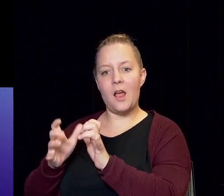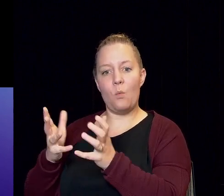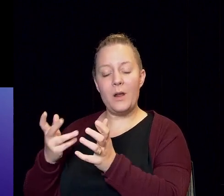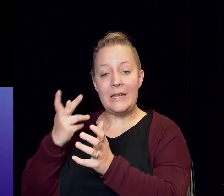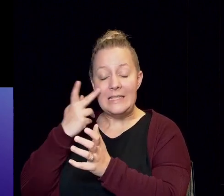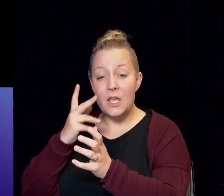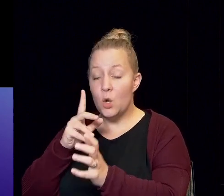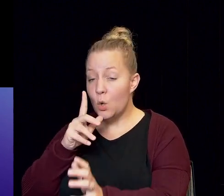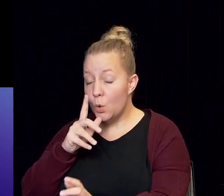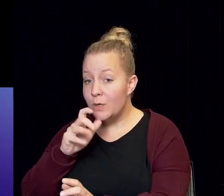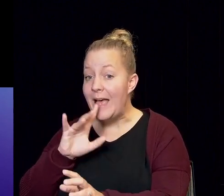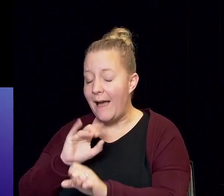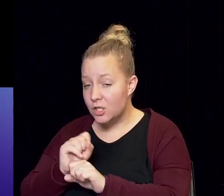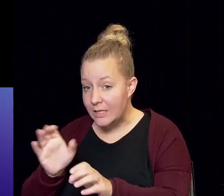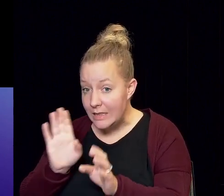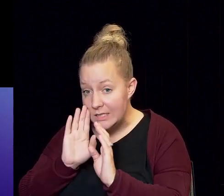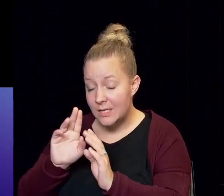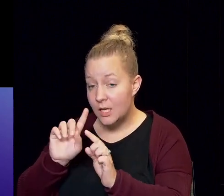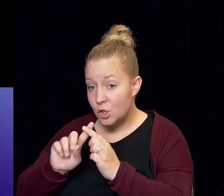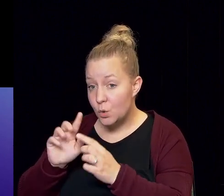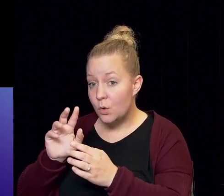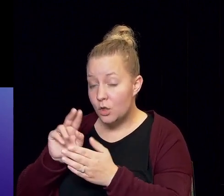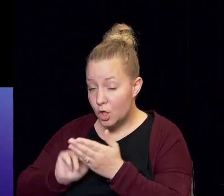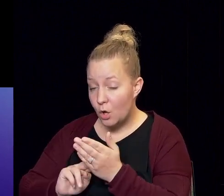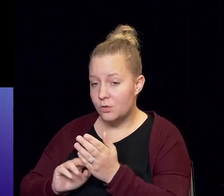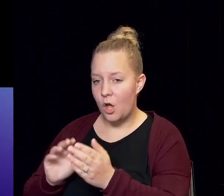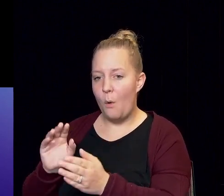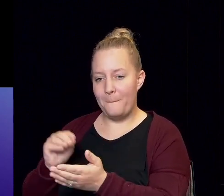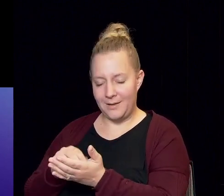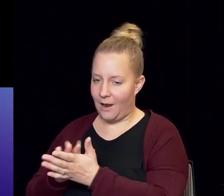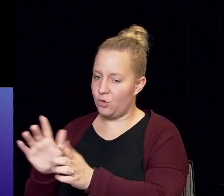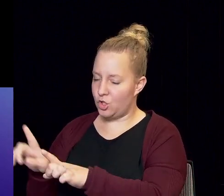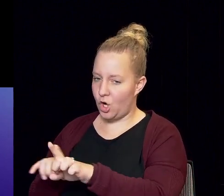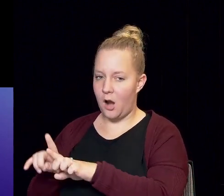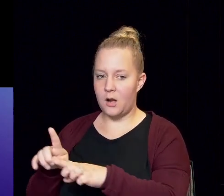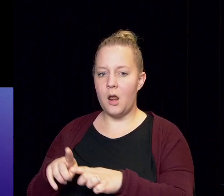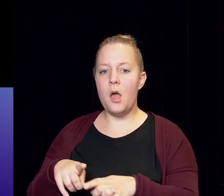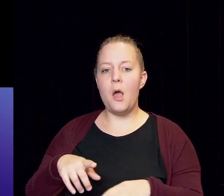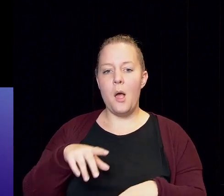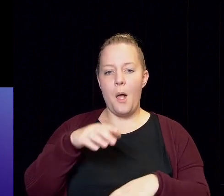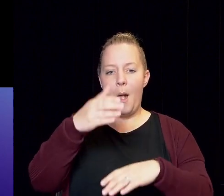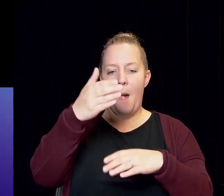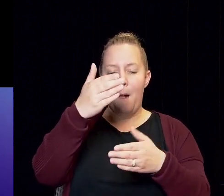listening to these notes. All right so, part over the whole equals the percent over 100.